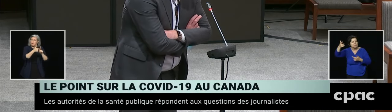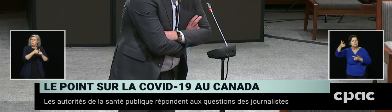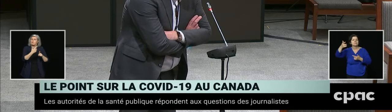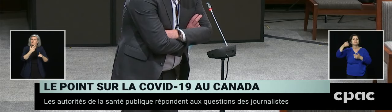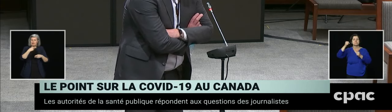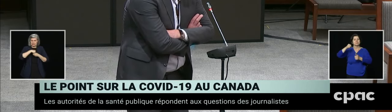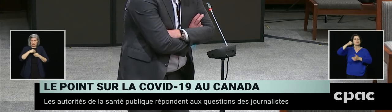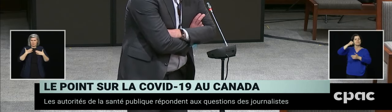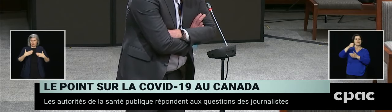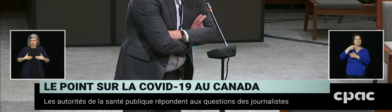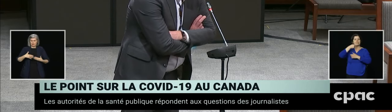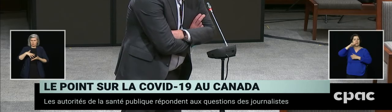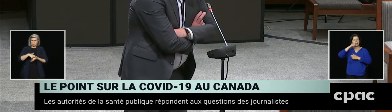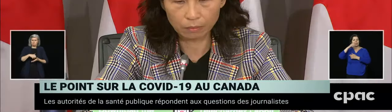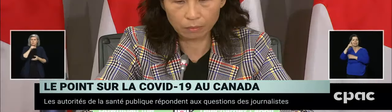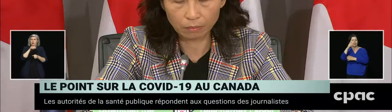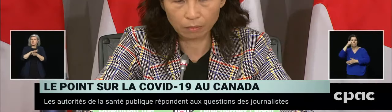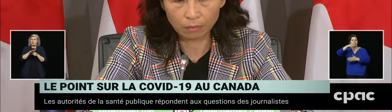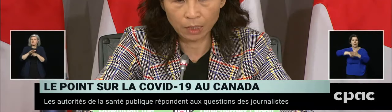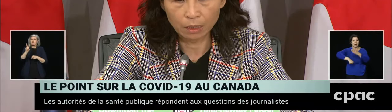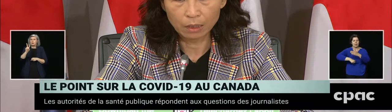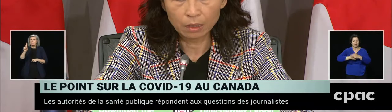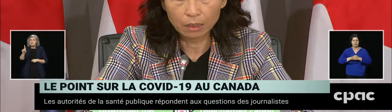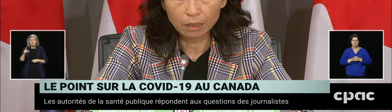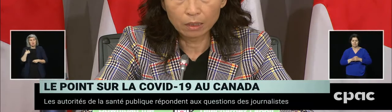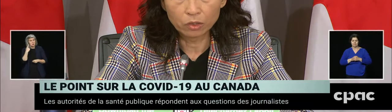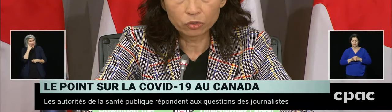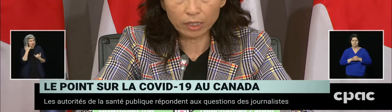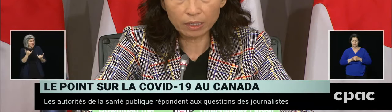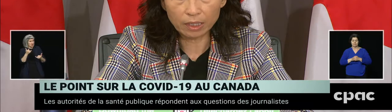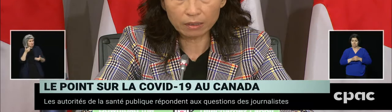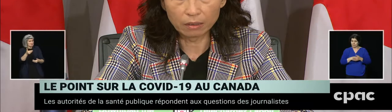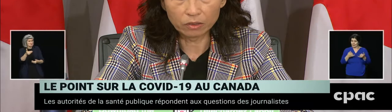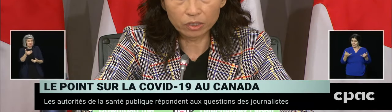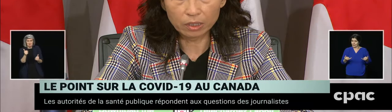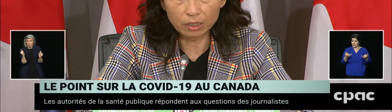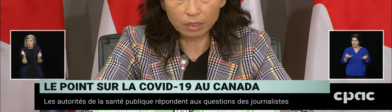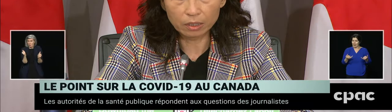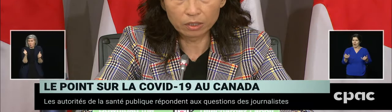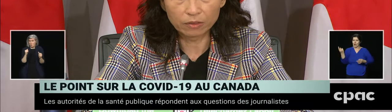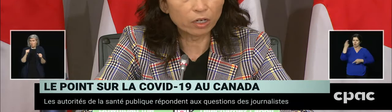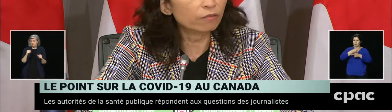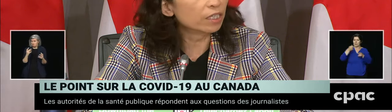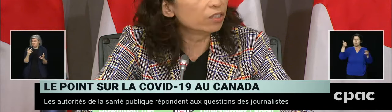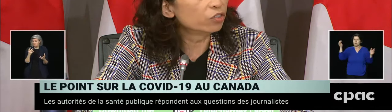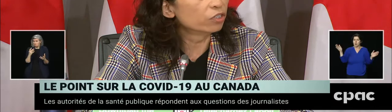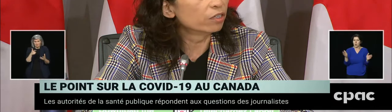DAYS ARE GETTING SHORTER, SHOULD CANADIANS START THINKING ABOUT